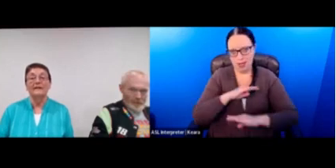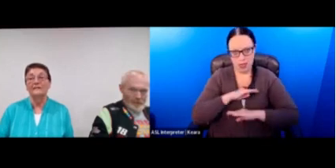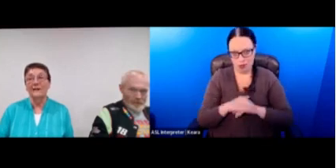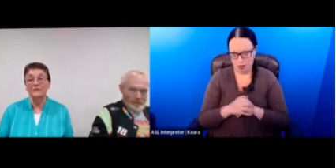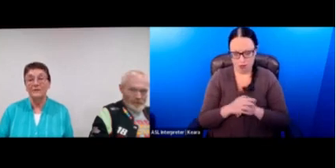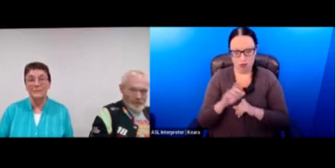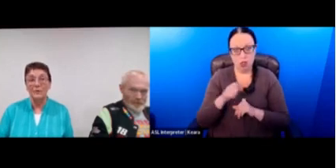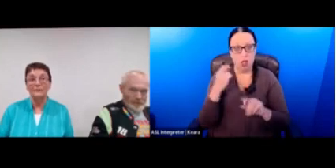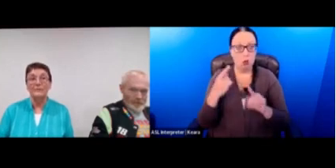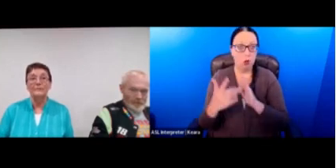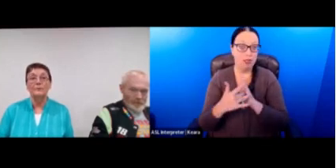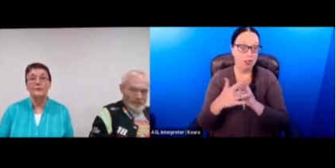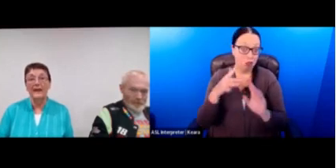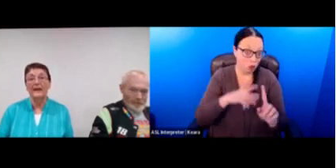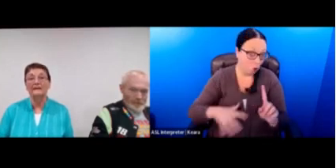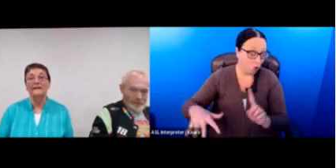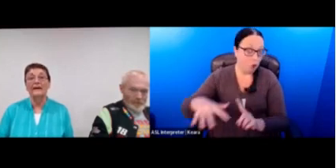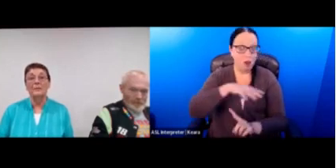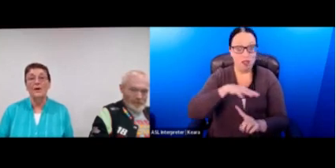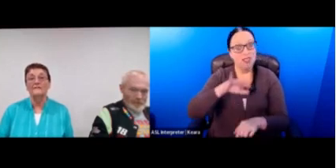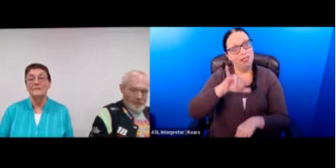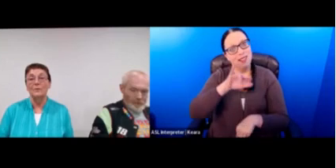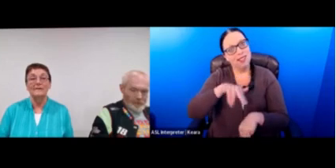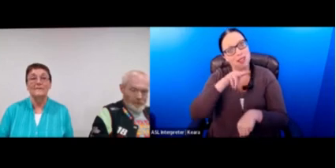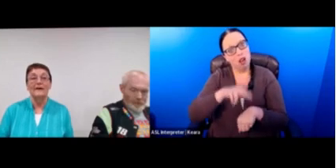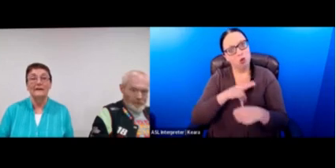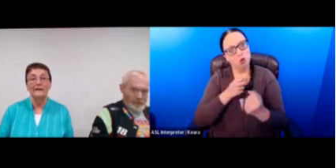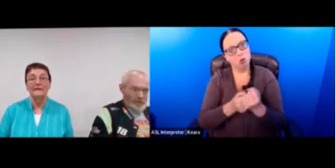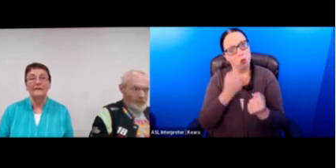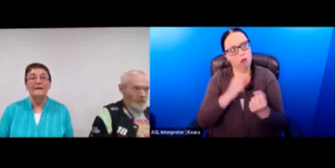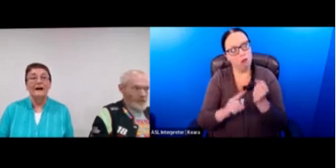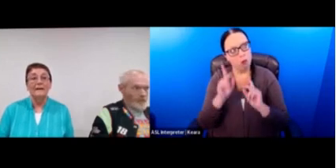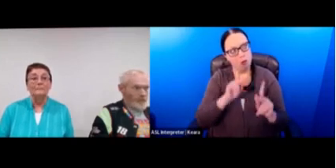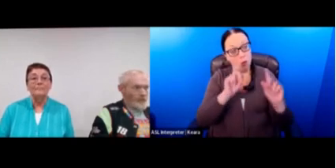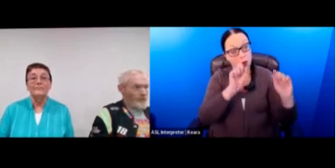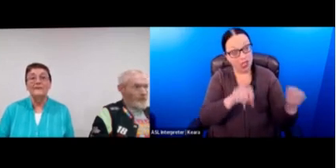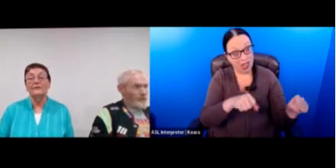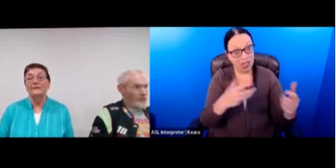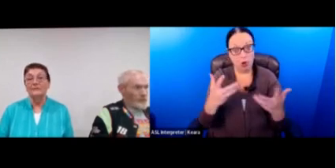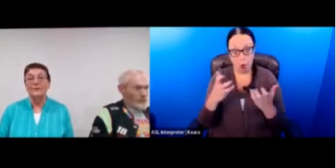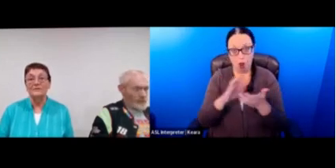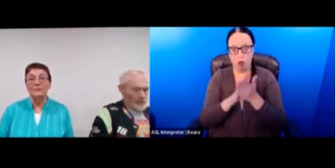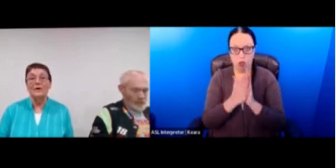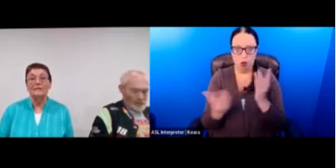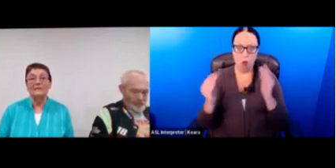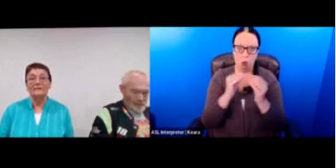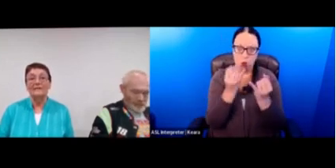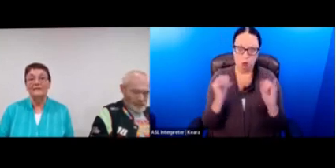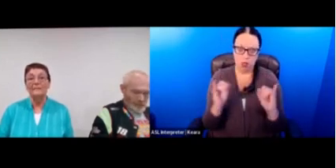and is a natural support for people who can and want to be more independent, particularly if the person wants less in